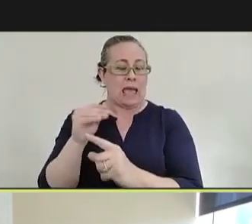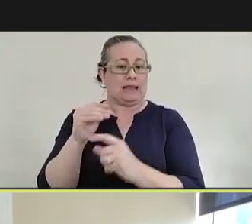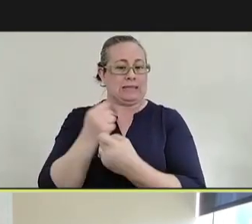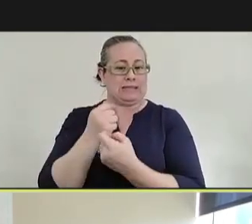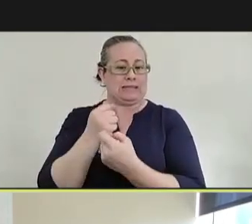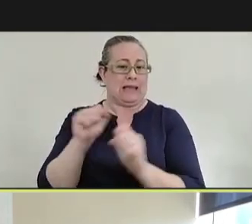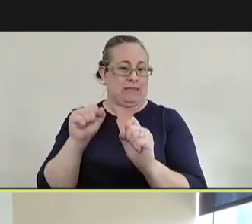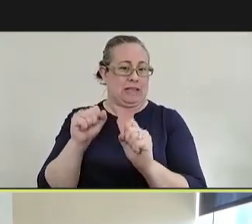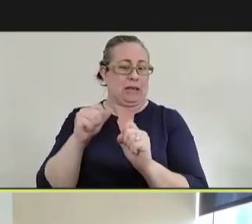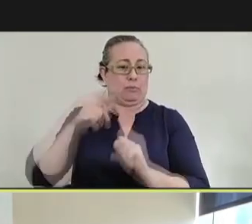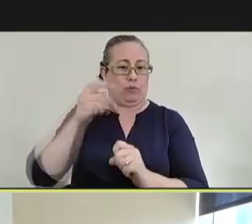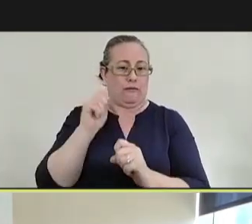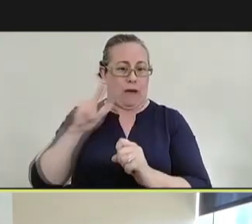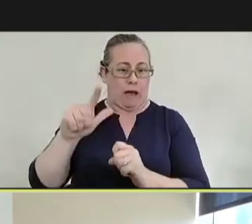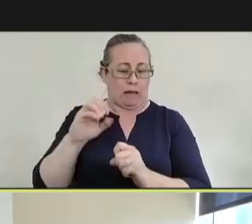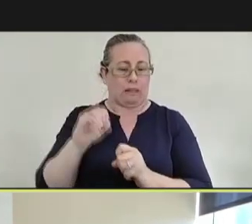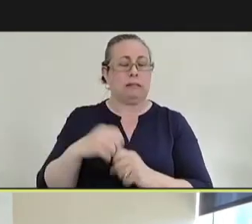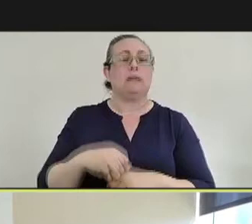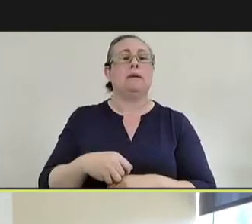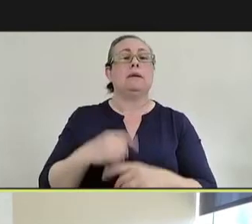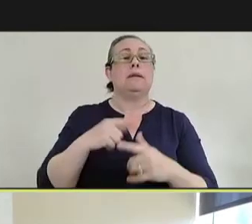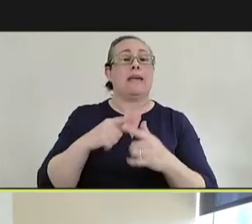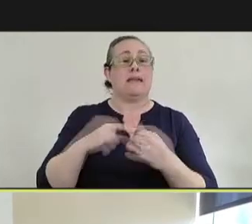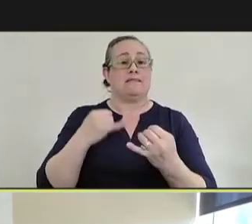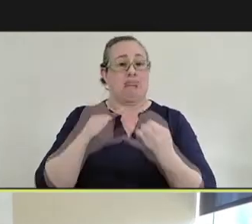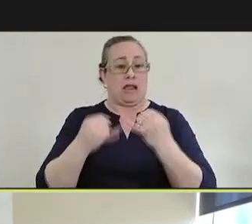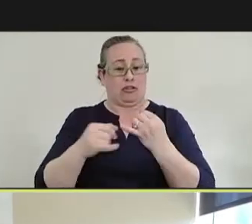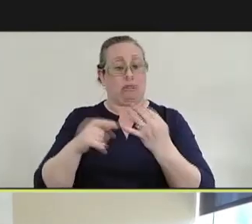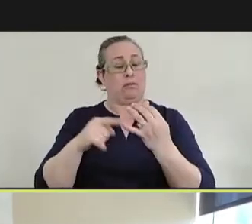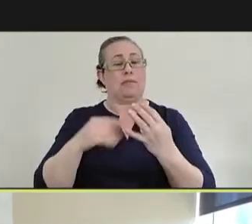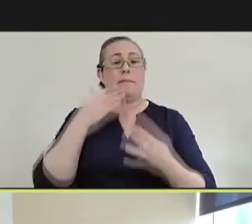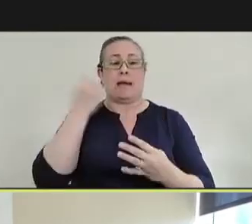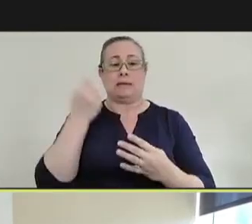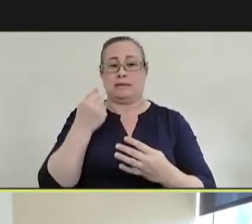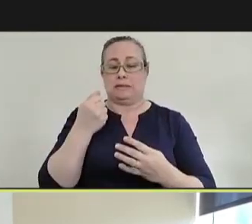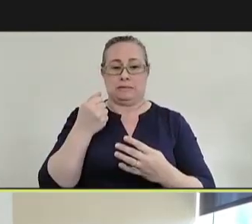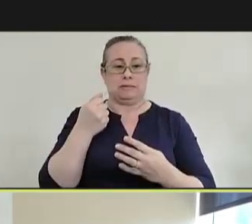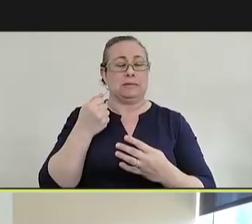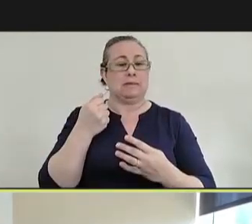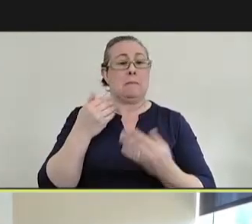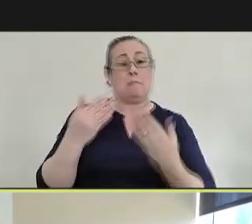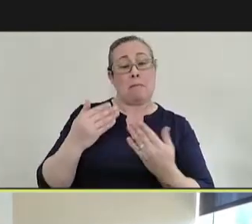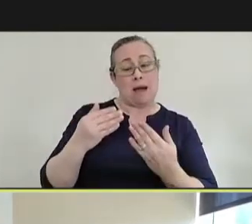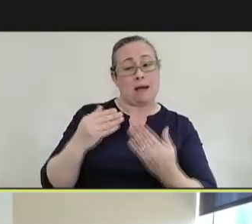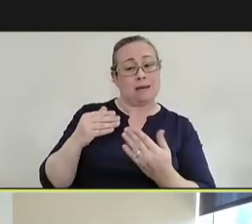And then finally, the best candidates might make it to the clinical stage where we're going